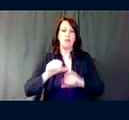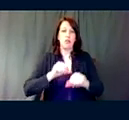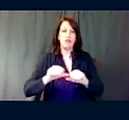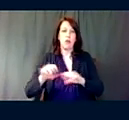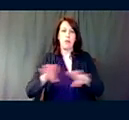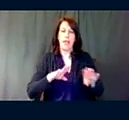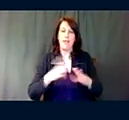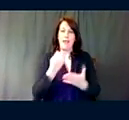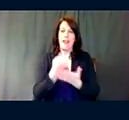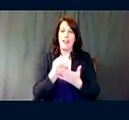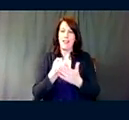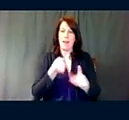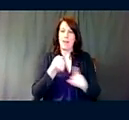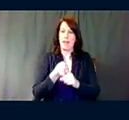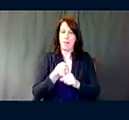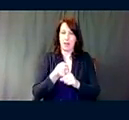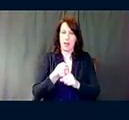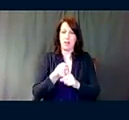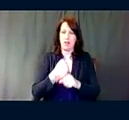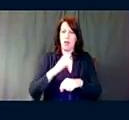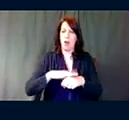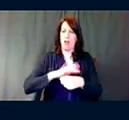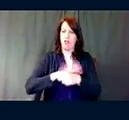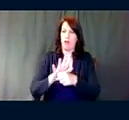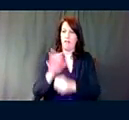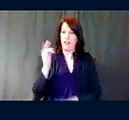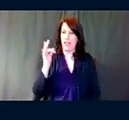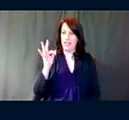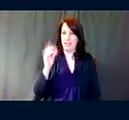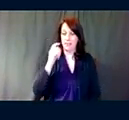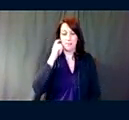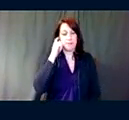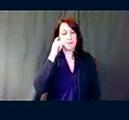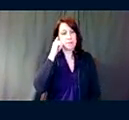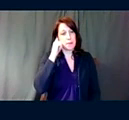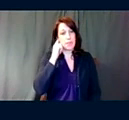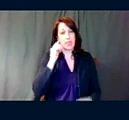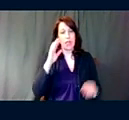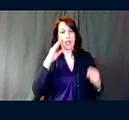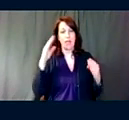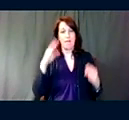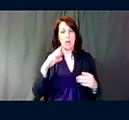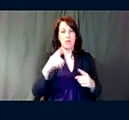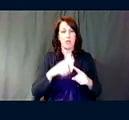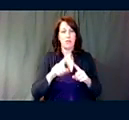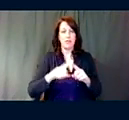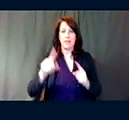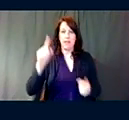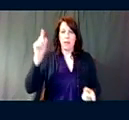ON SOCIAL BEHAVIORAL AND ECONOMICS IMPACTS OF COVID-19. THE FOCUS HERE HAS BEEN ON